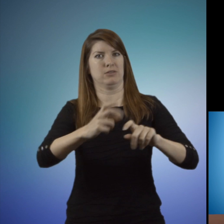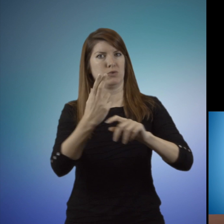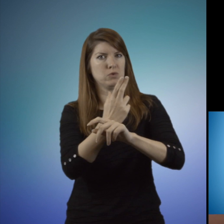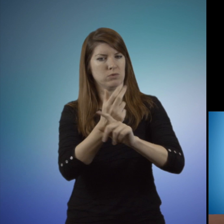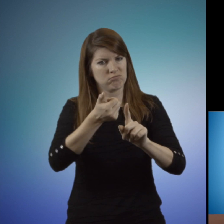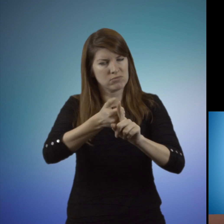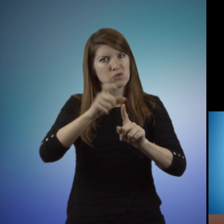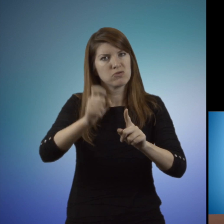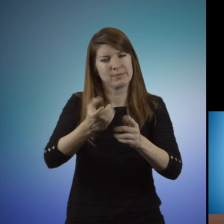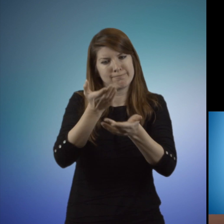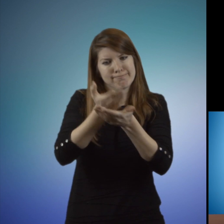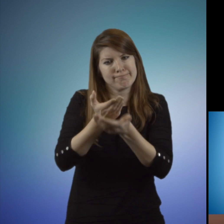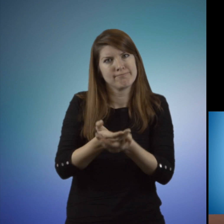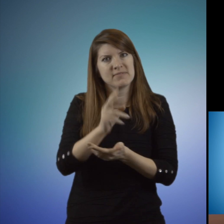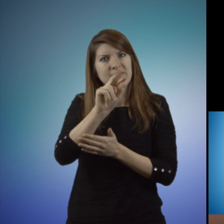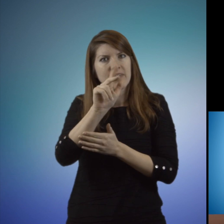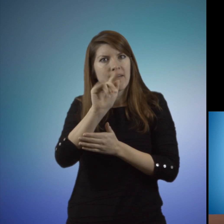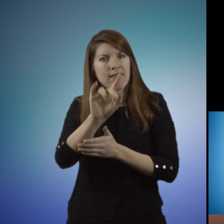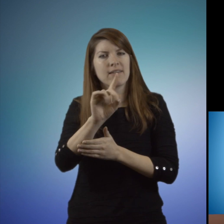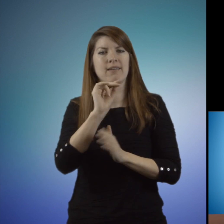to accurately reflect your child's performance.